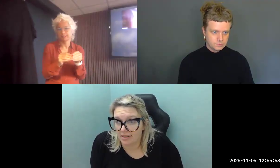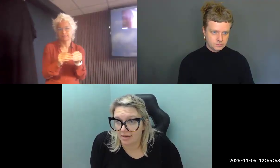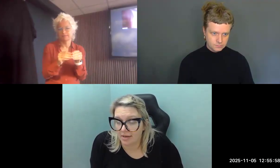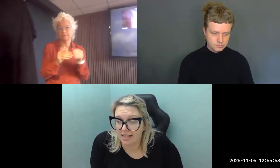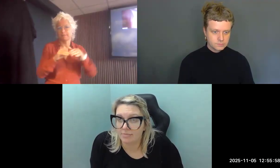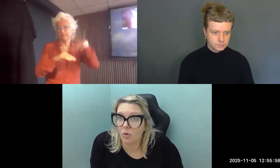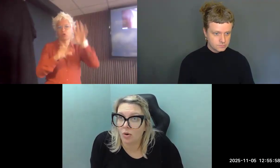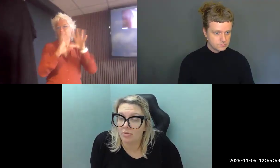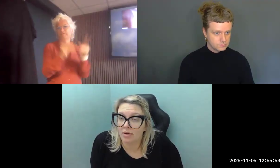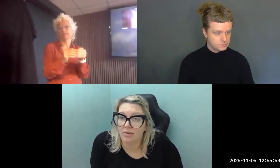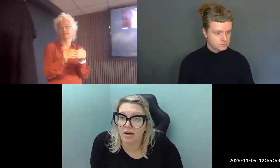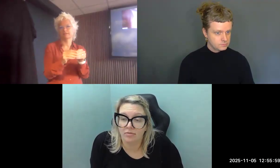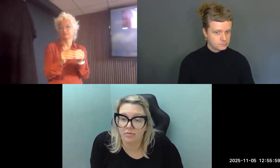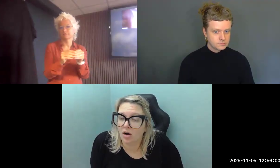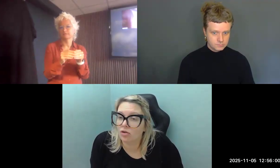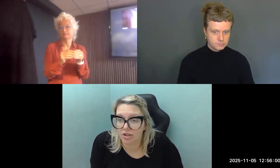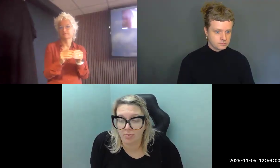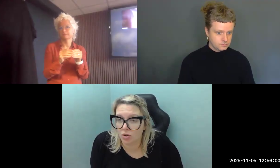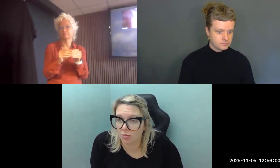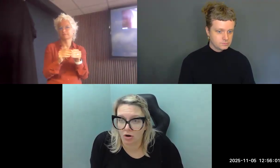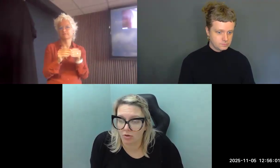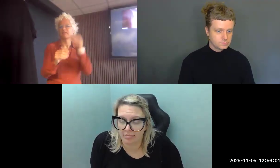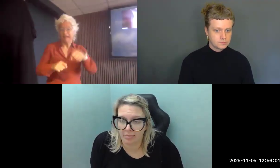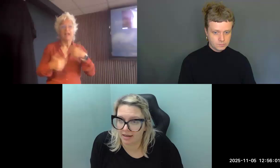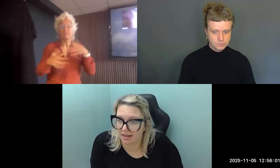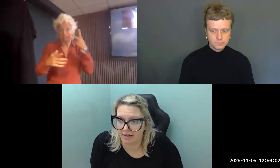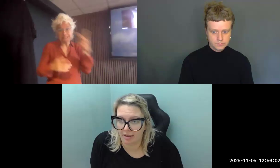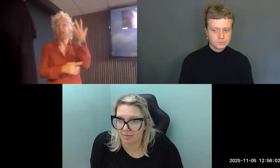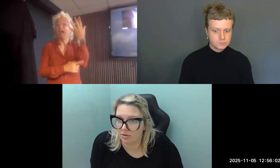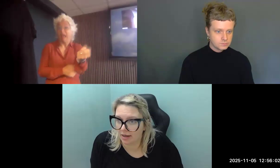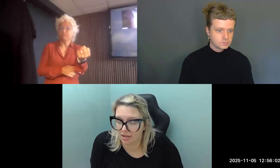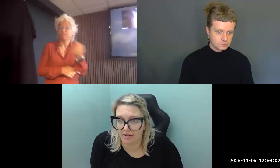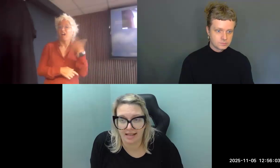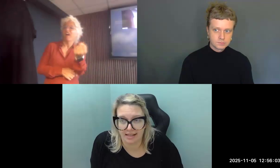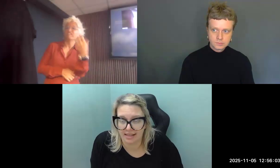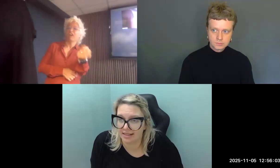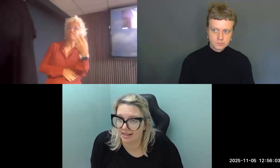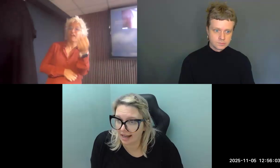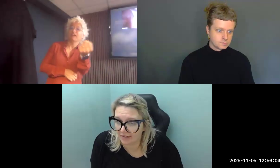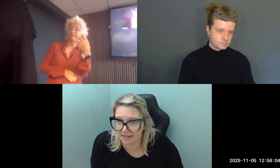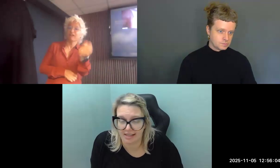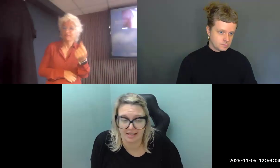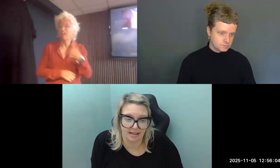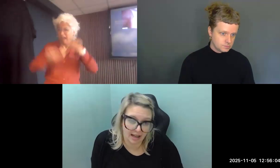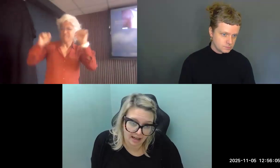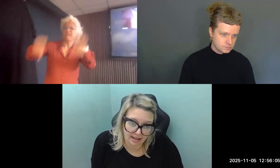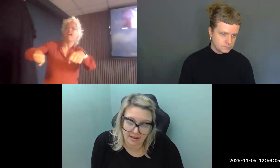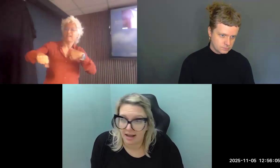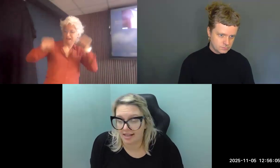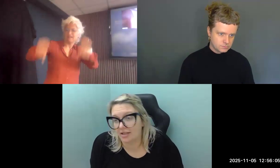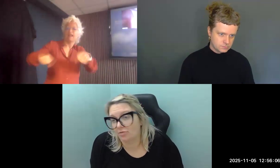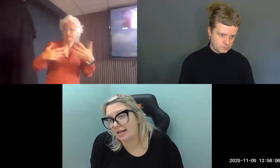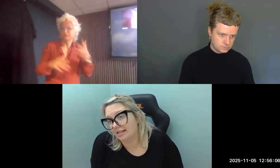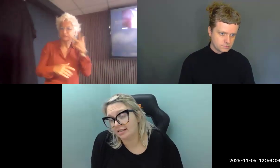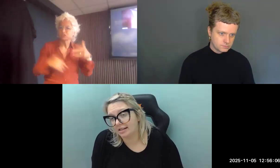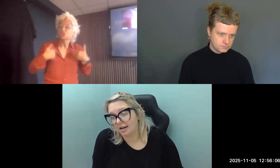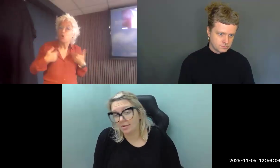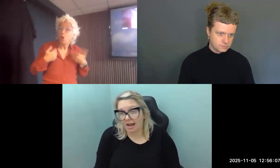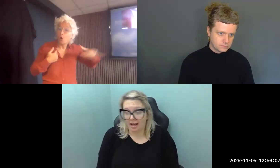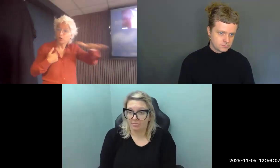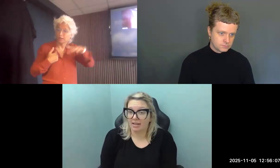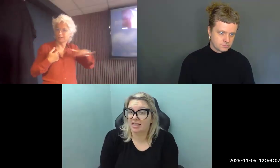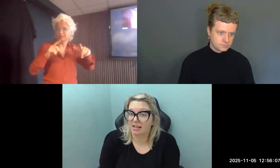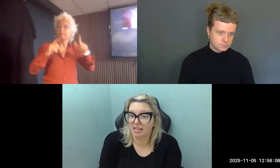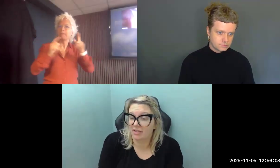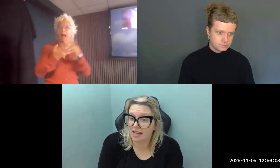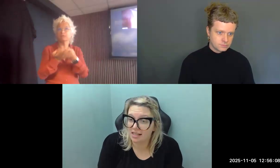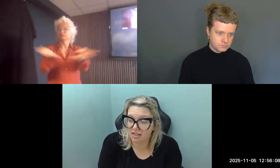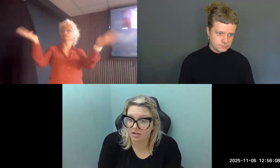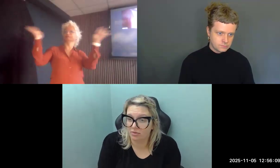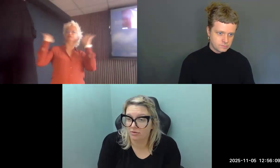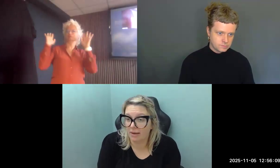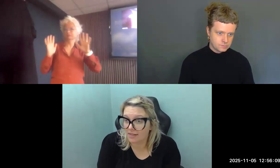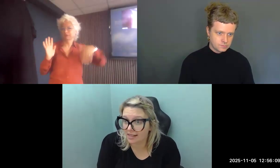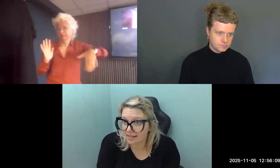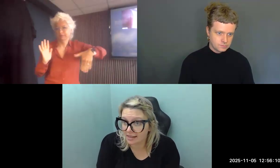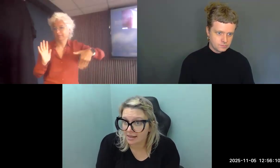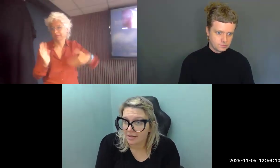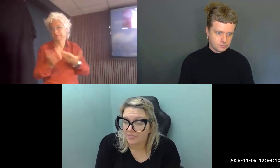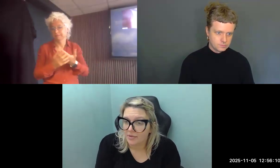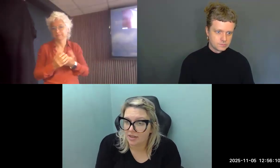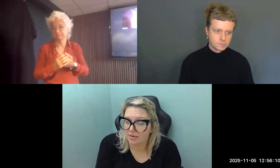But it's more… across-the-board borrowing by younger deaf people as well. So, yes, I see the sign HAVE, I see the sign CAN, I see the repeated, signs of these to for emphasis.